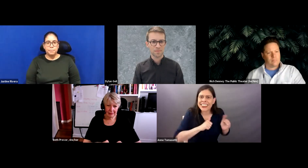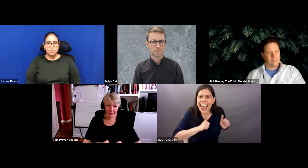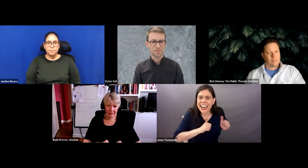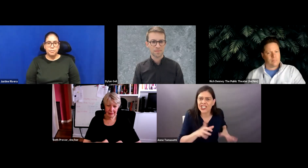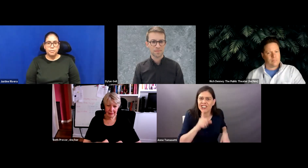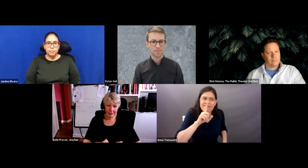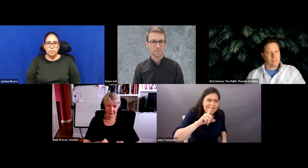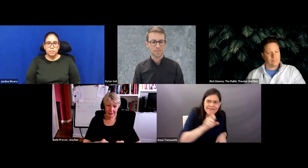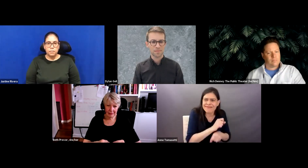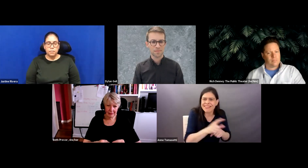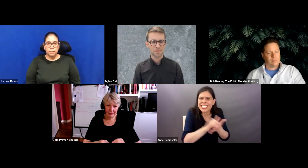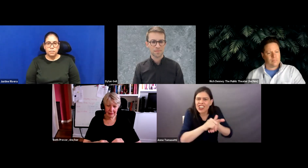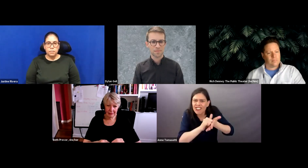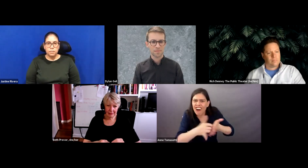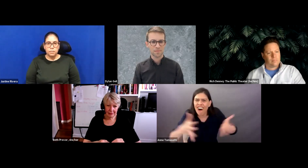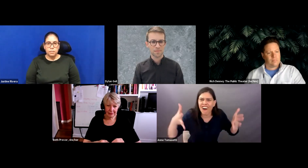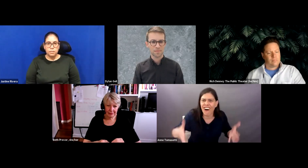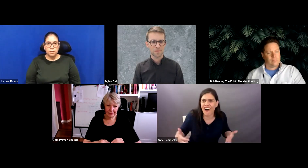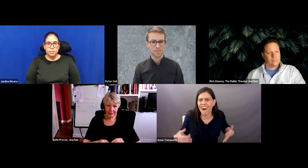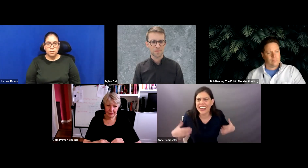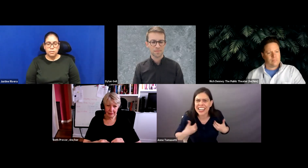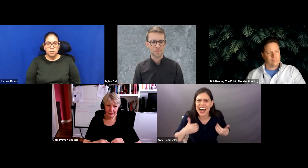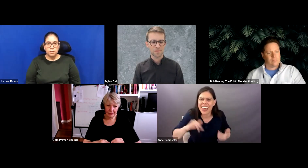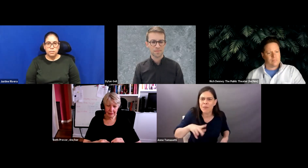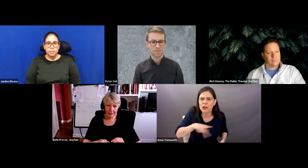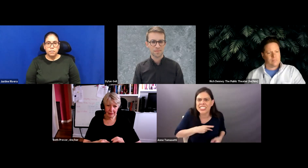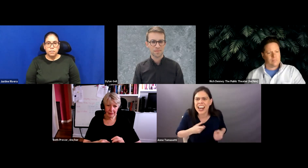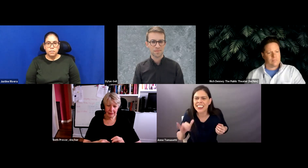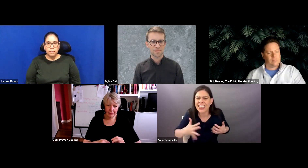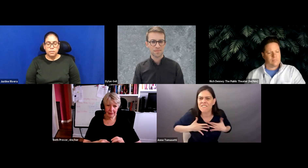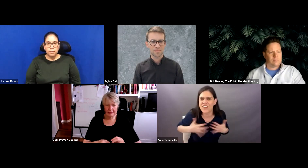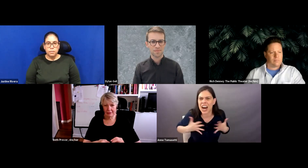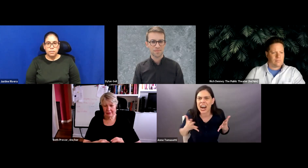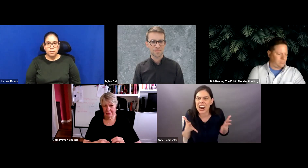message of what was going on. And the guy, that hearing actor